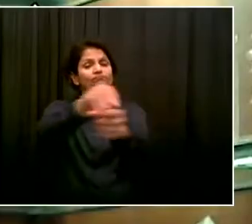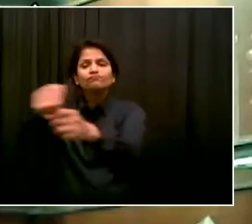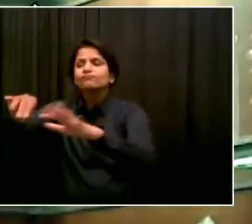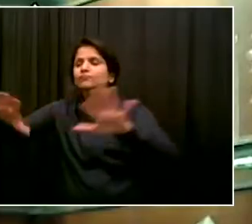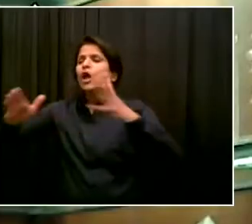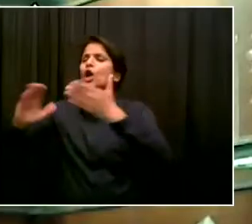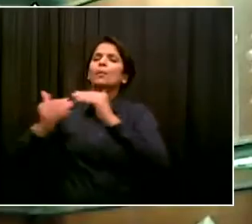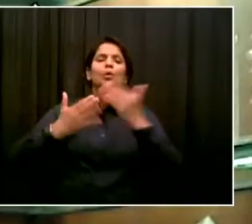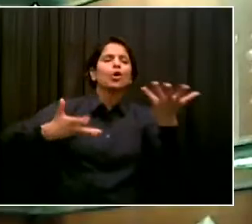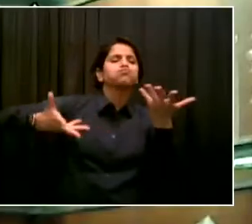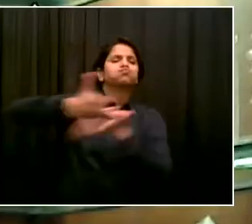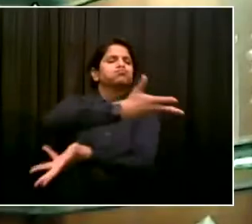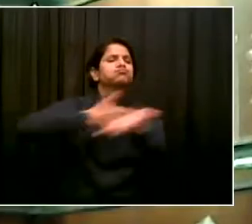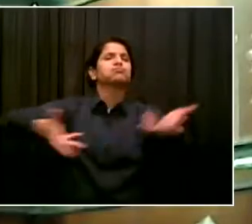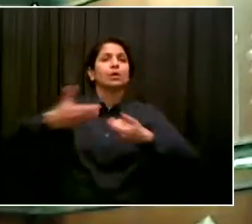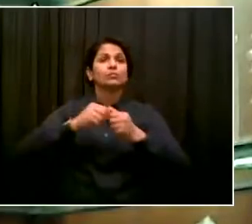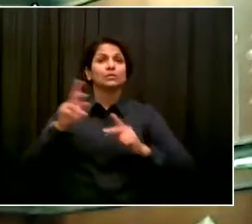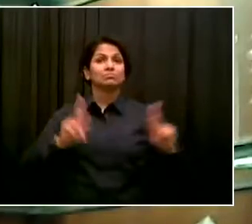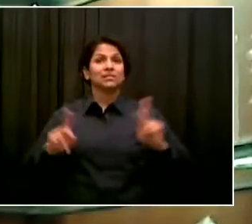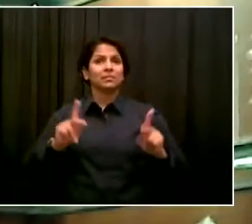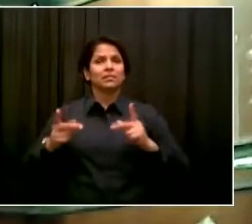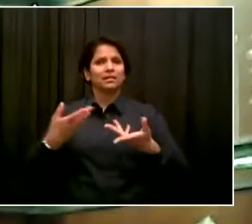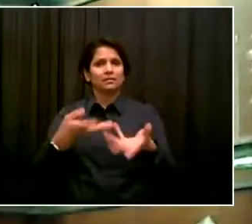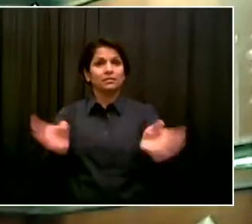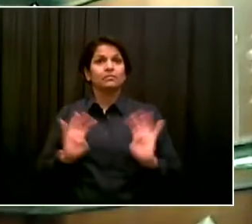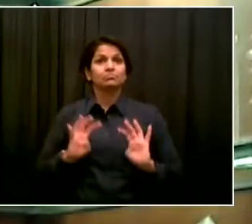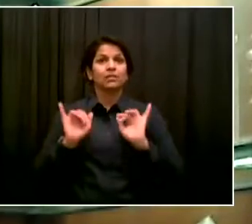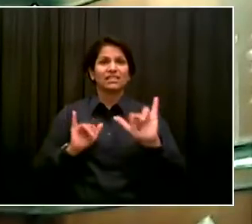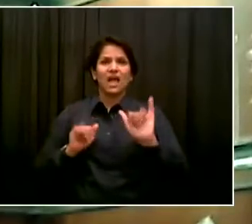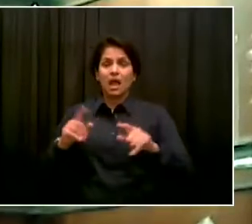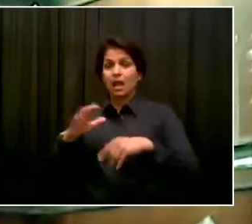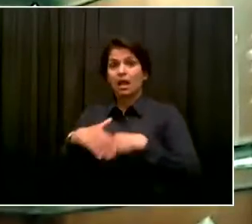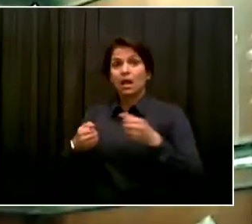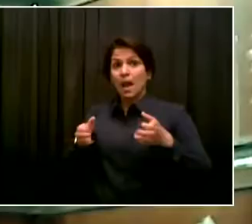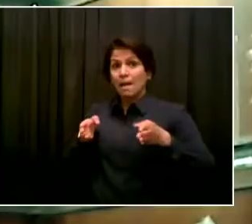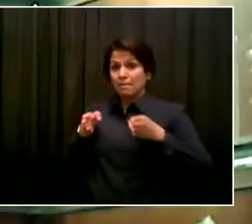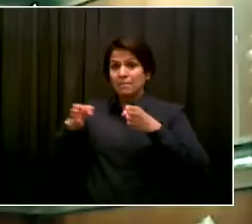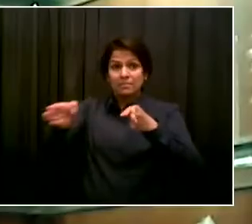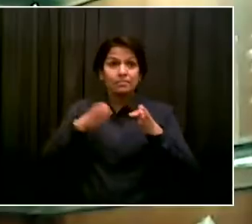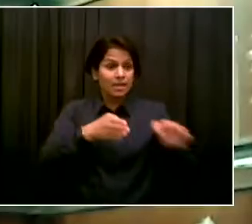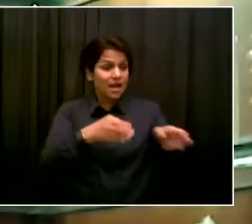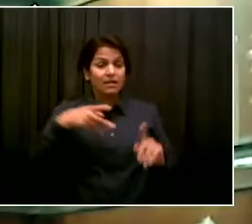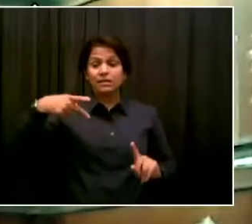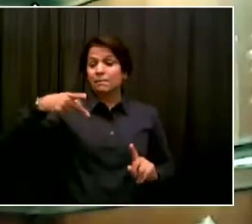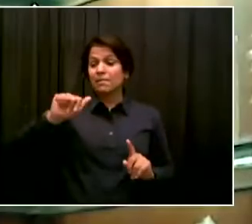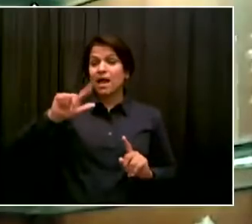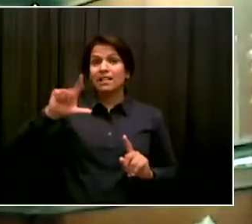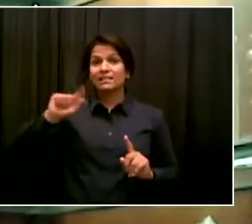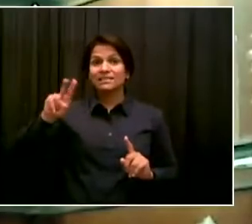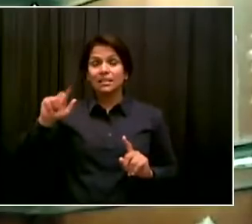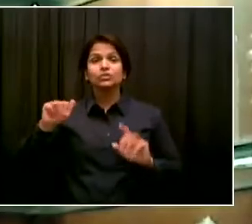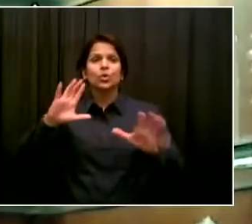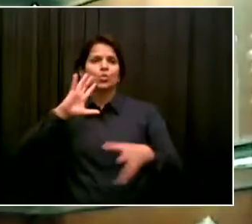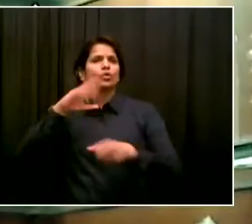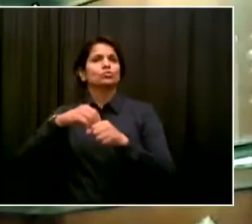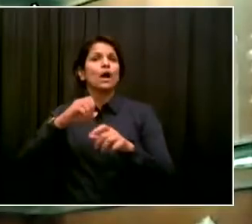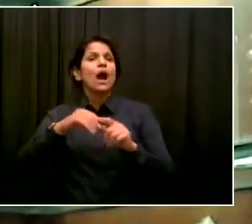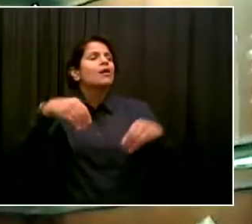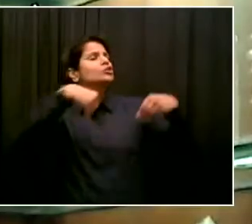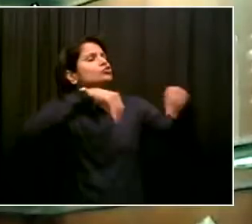YOU OUT ON TOP OF THAT NEW ONE 16 PRECINCT WHICH WILL ALSO HAVE MCOMUNITY